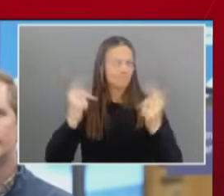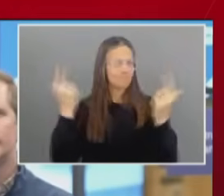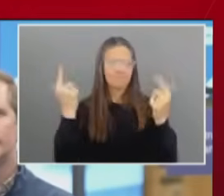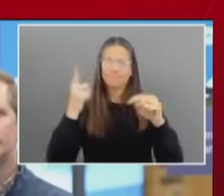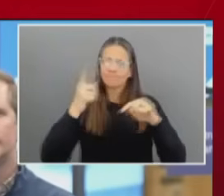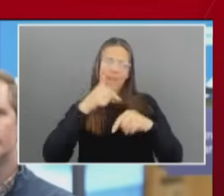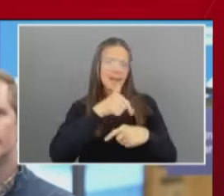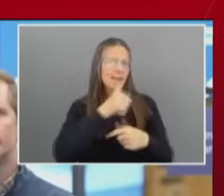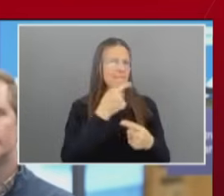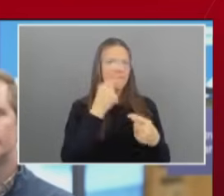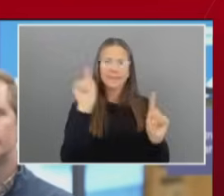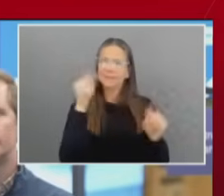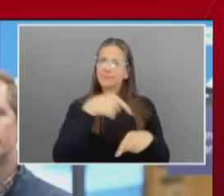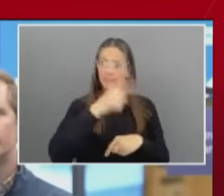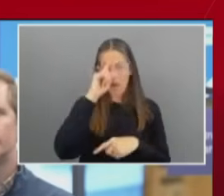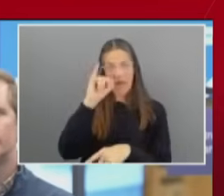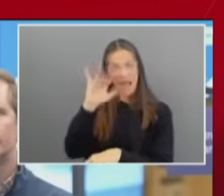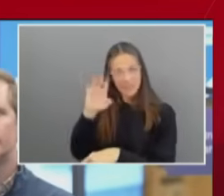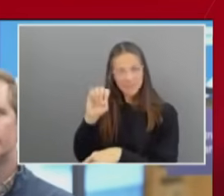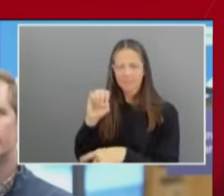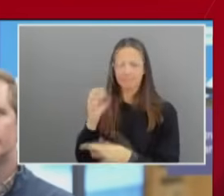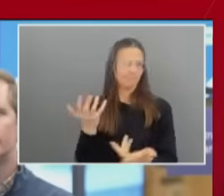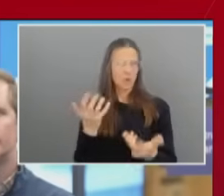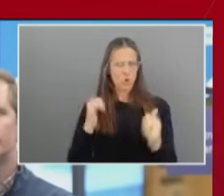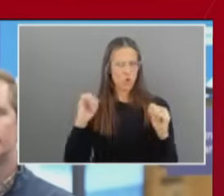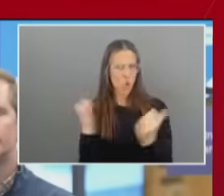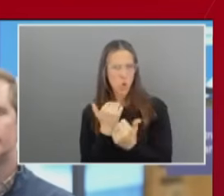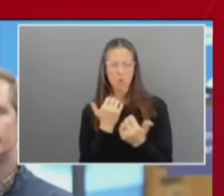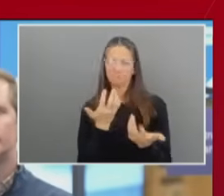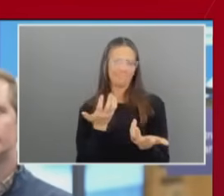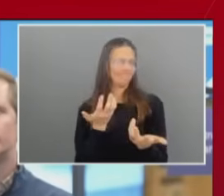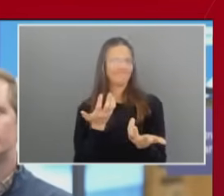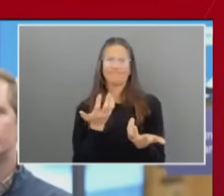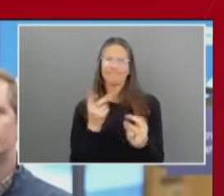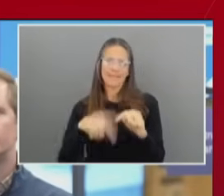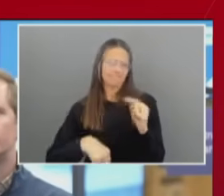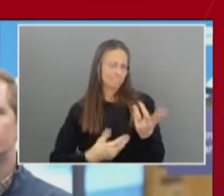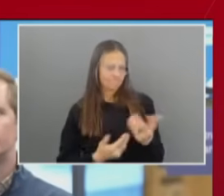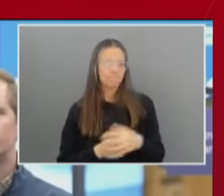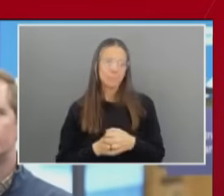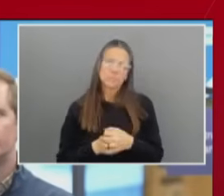SALT PLOWS WILL NOT BE SALT, NOR PLOWS WILL BE AS EFFECTIVE.